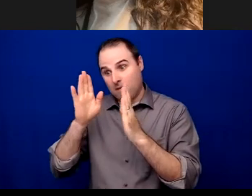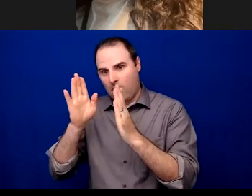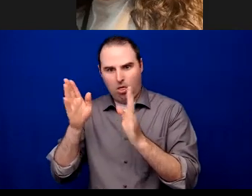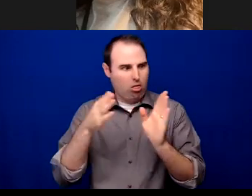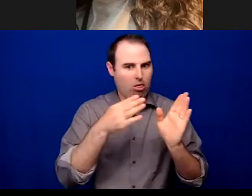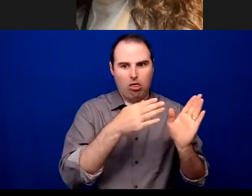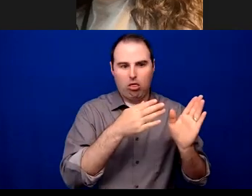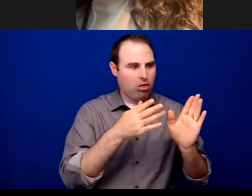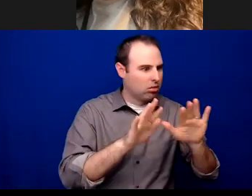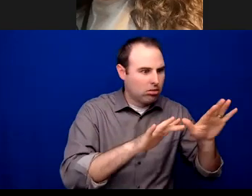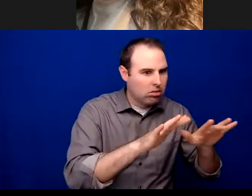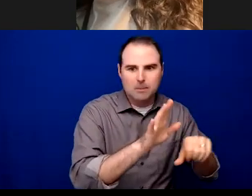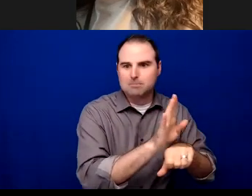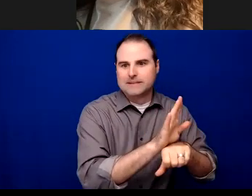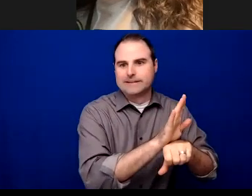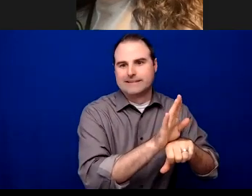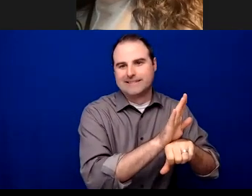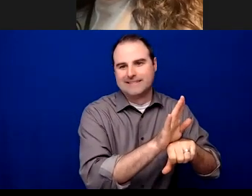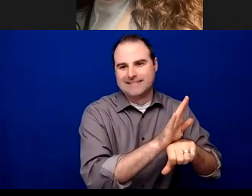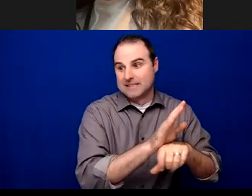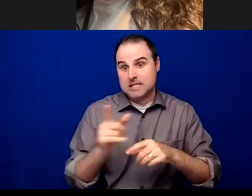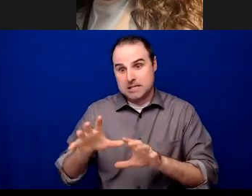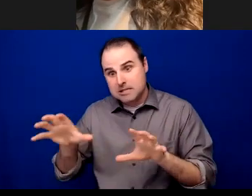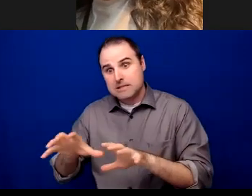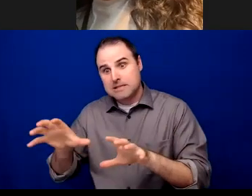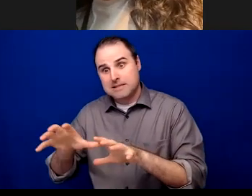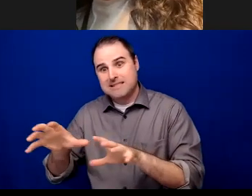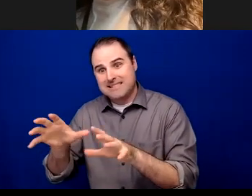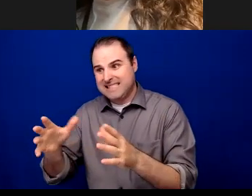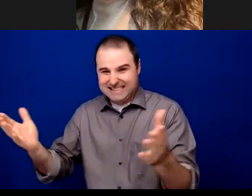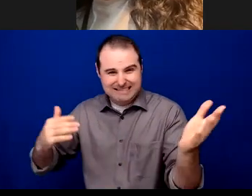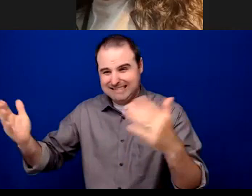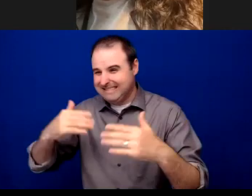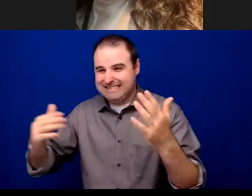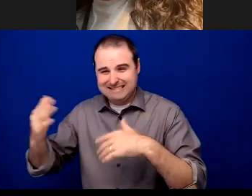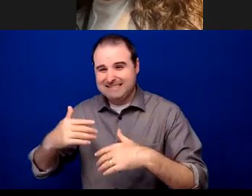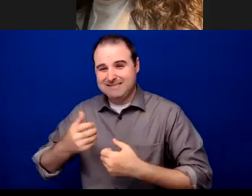and not really do the work of making sure that that this happens.